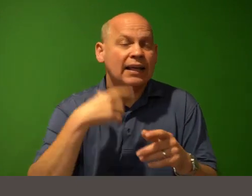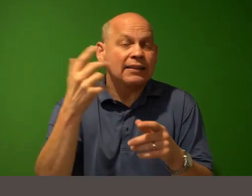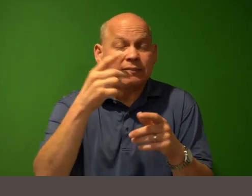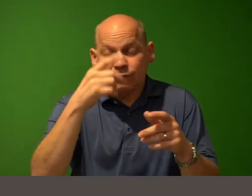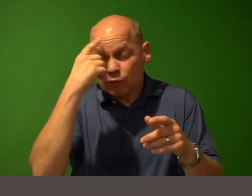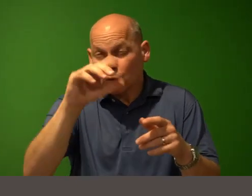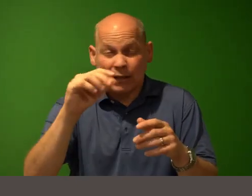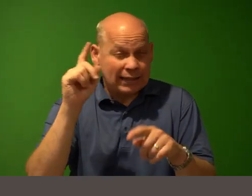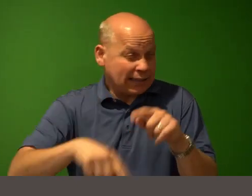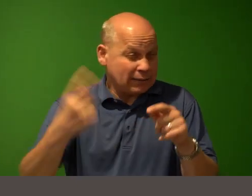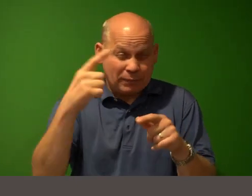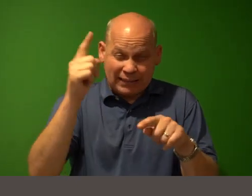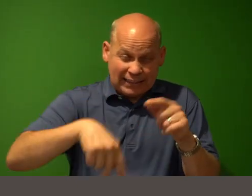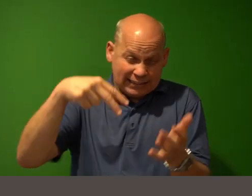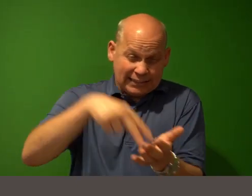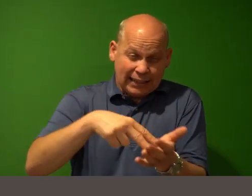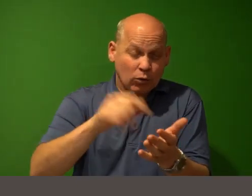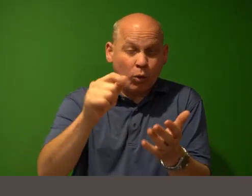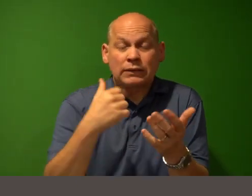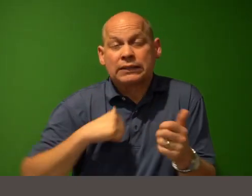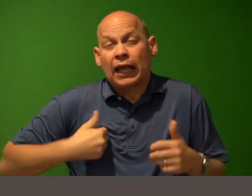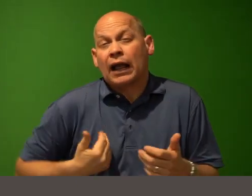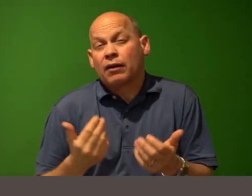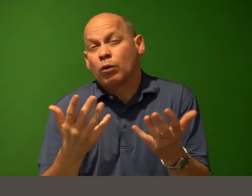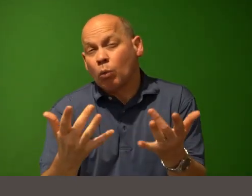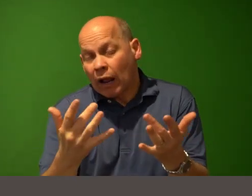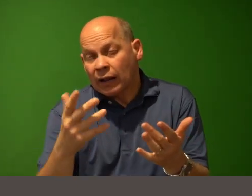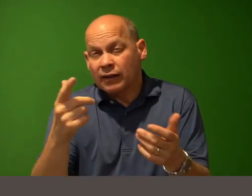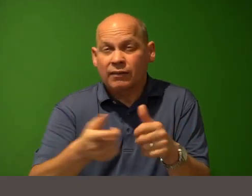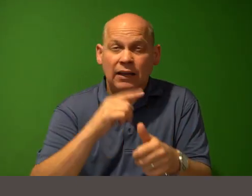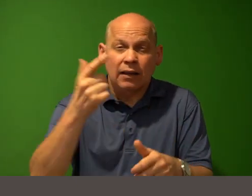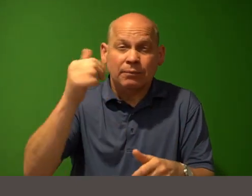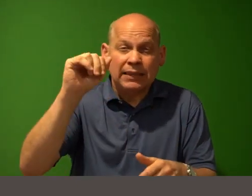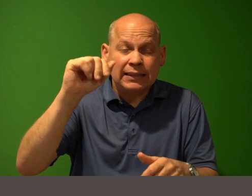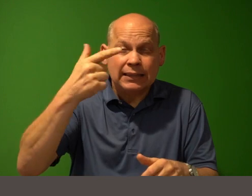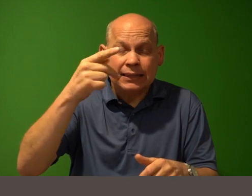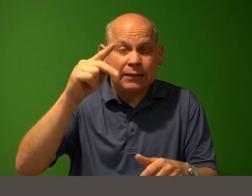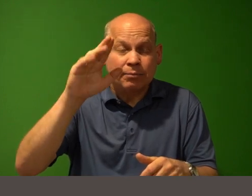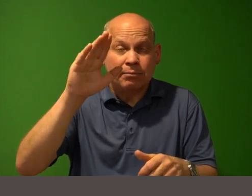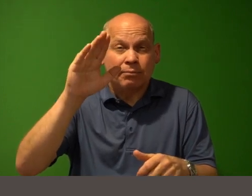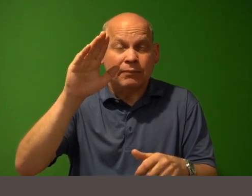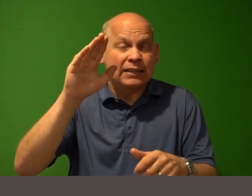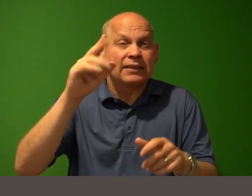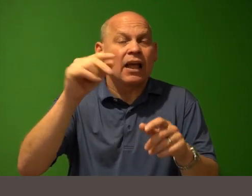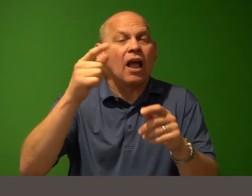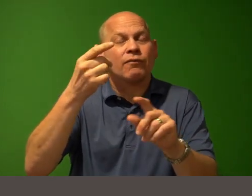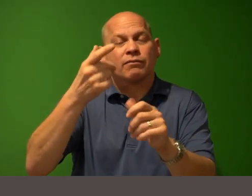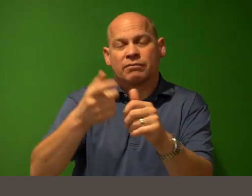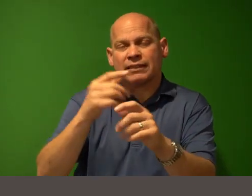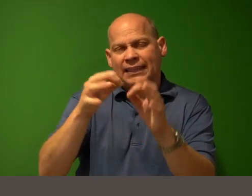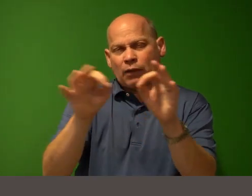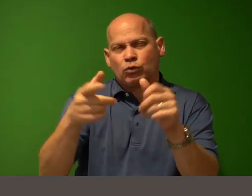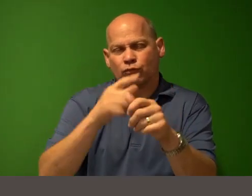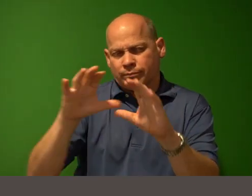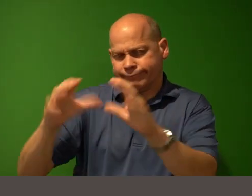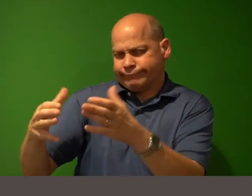of waiting. And it comes from the Gbe tribal language of Togo. So one time during a family